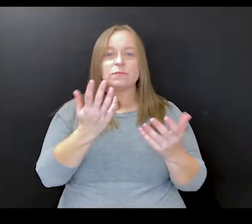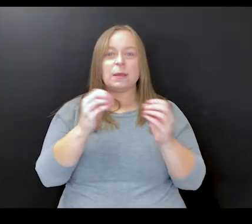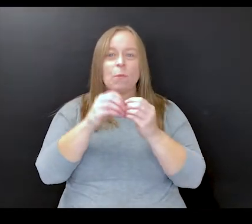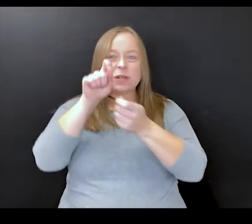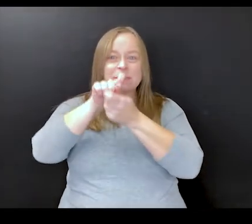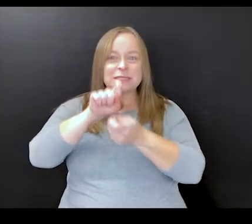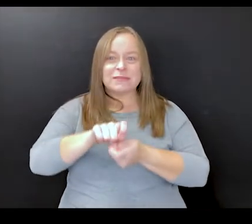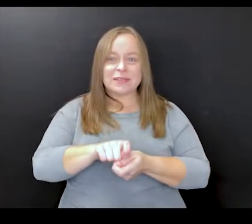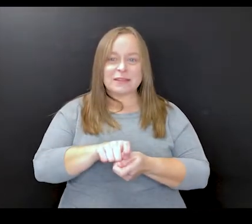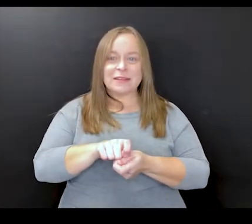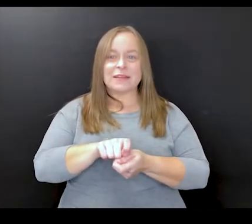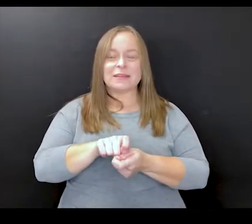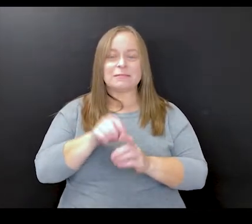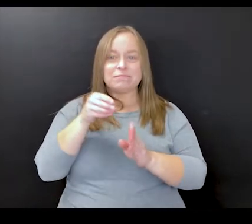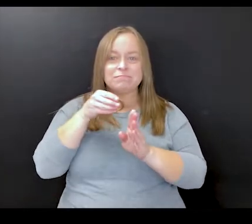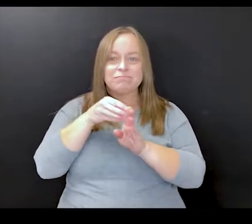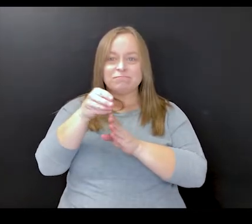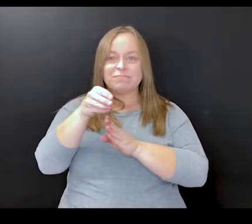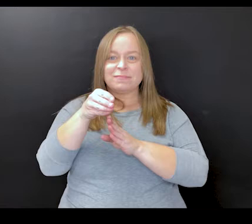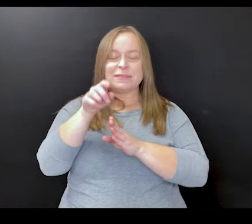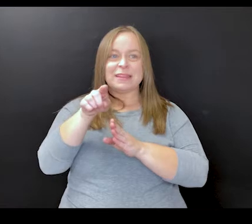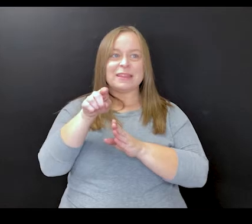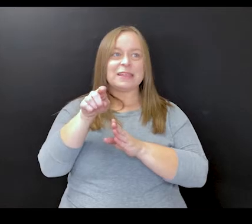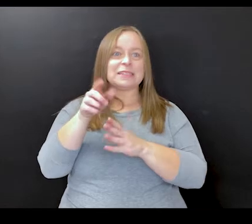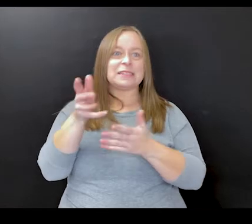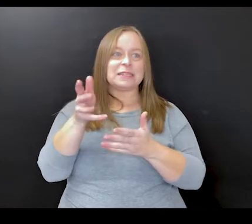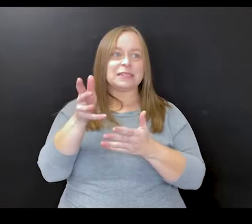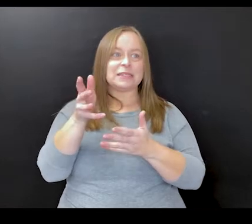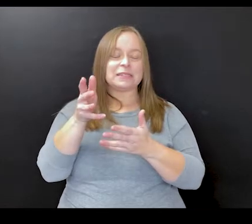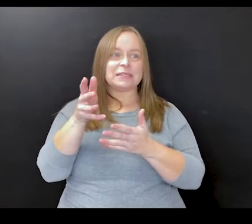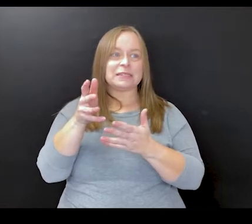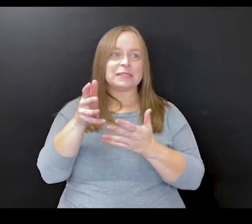And more specifically, this is a very,